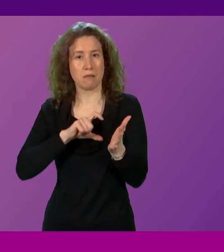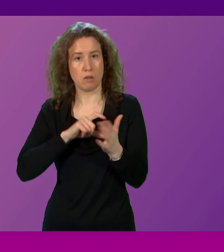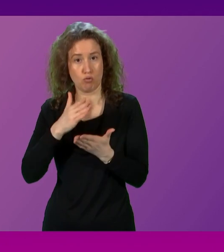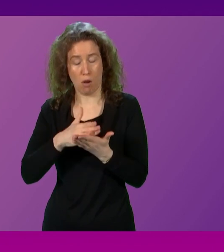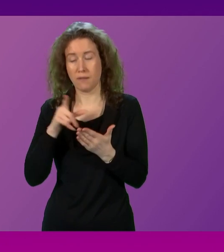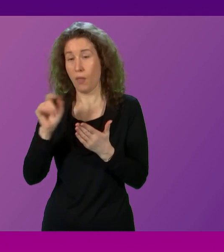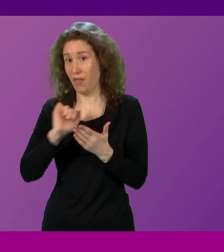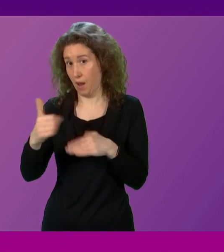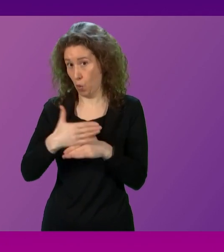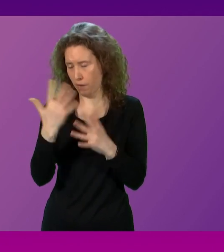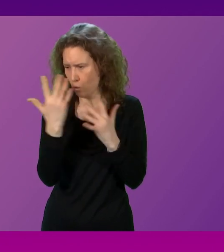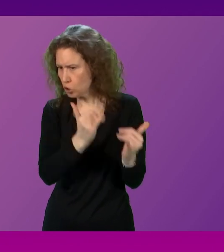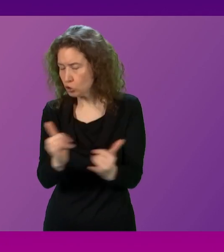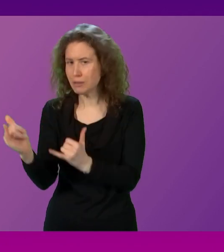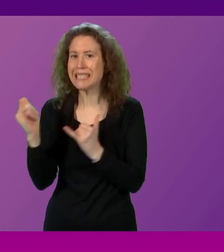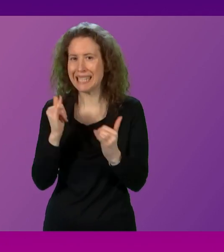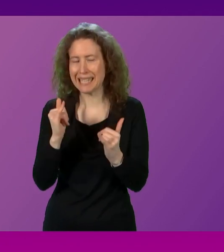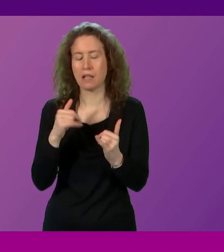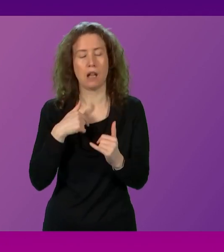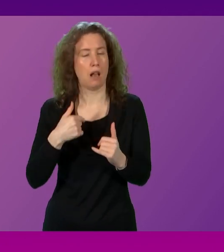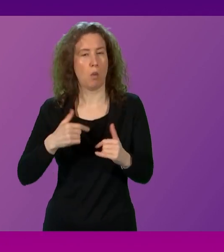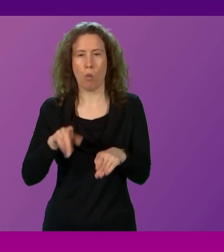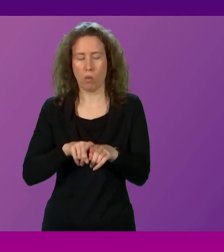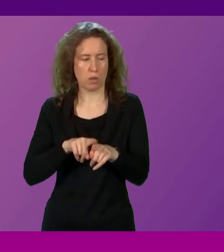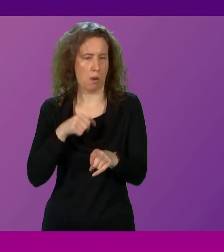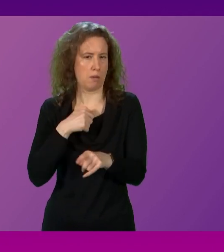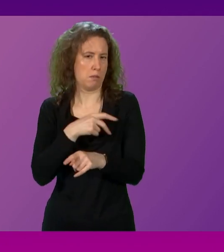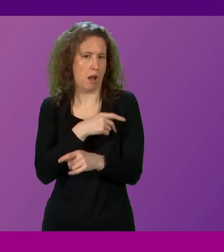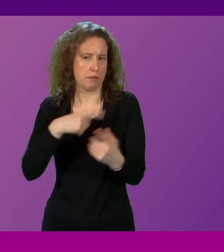benefits. My officials will also be happy to work with the trust, along with Public Health